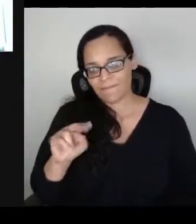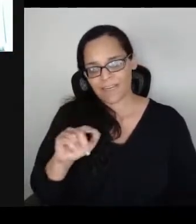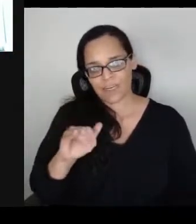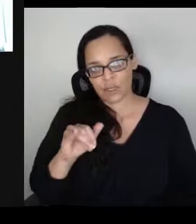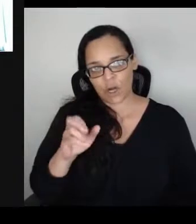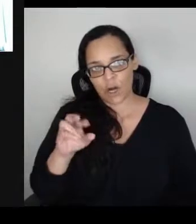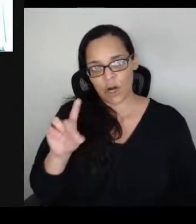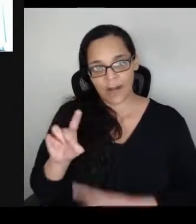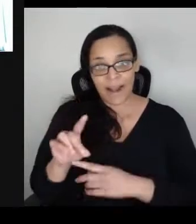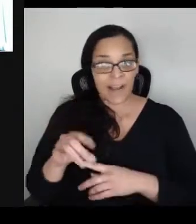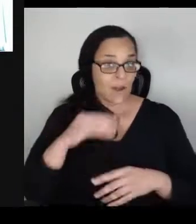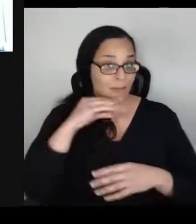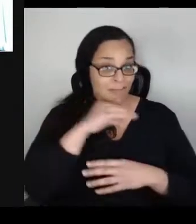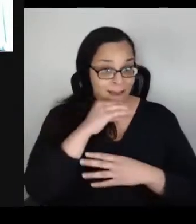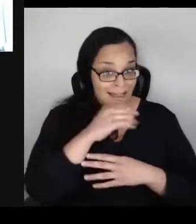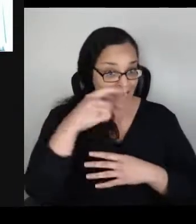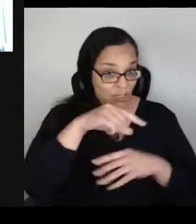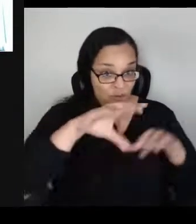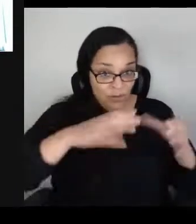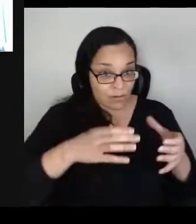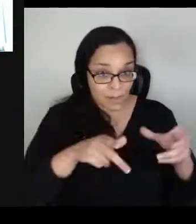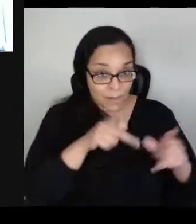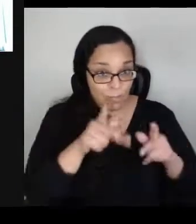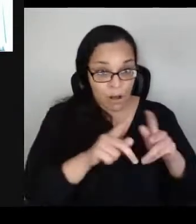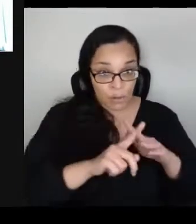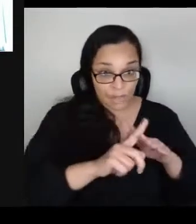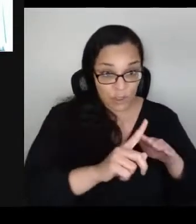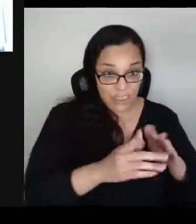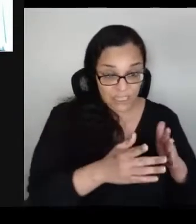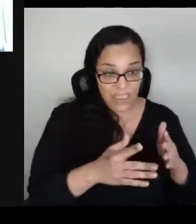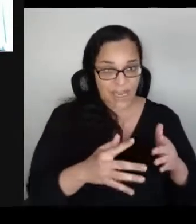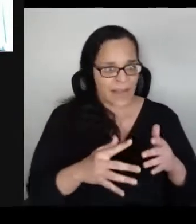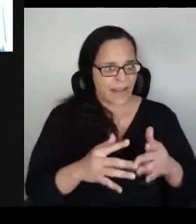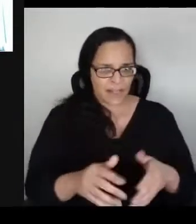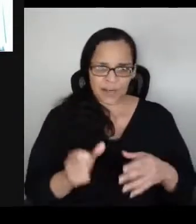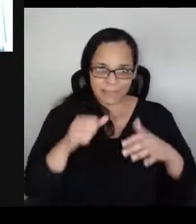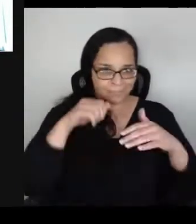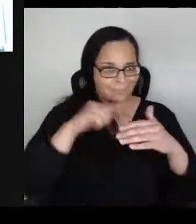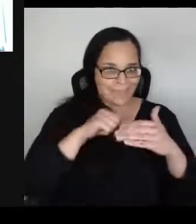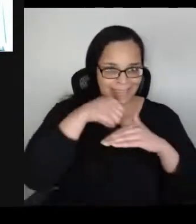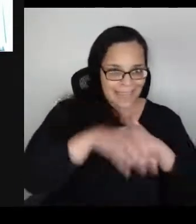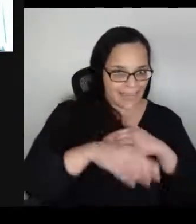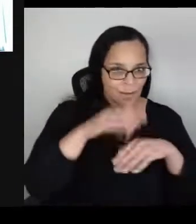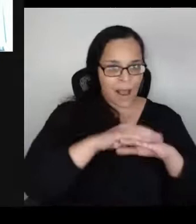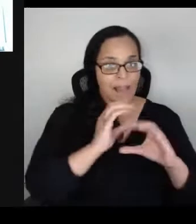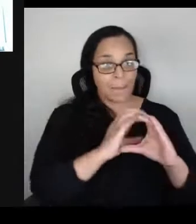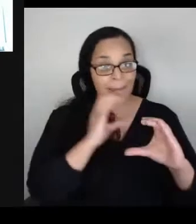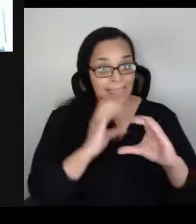in buses and planes and sending them to places where they cannot reunite with their families.